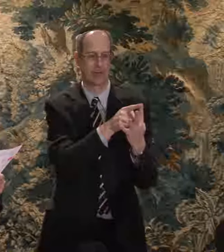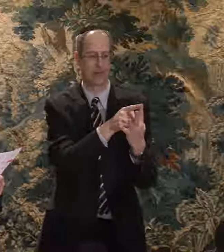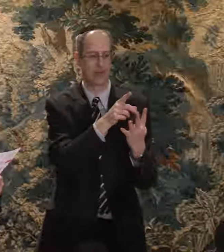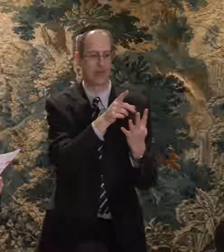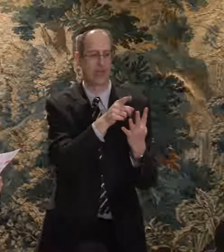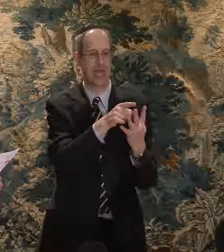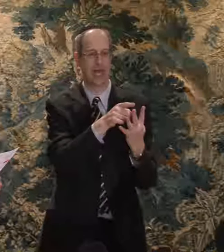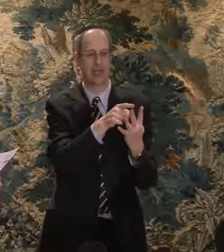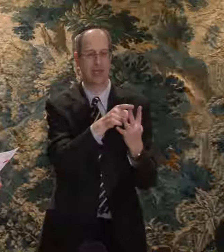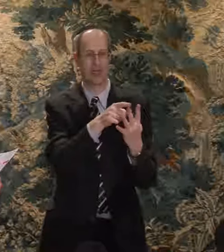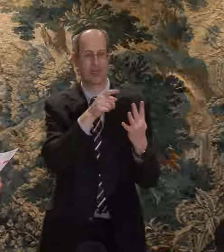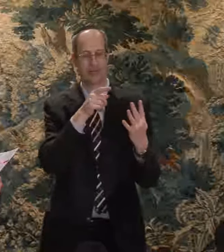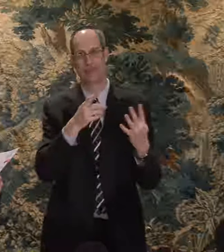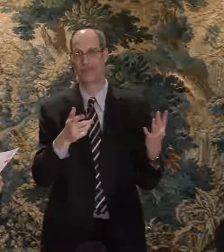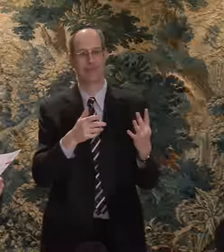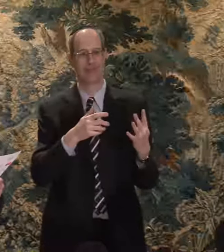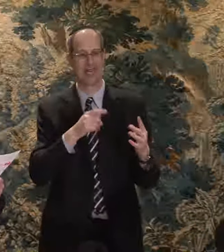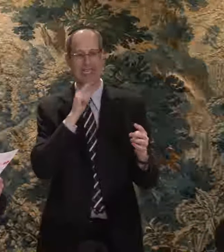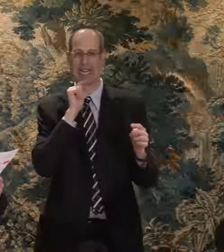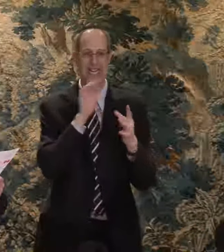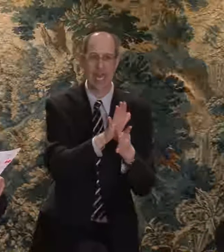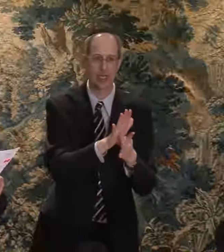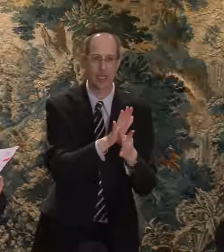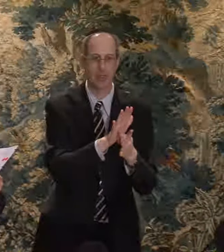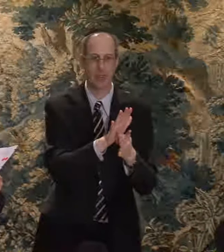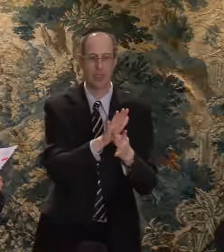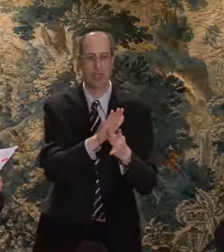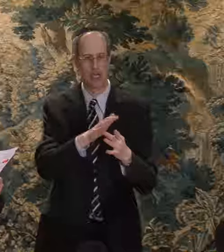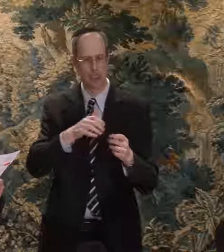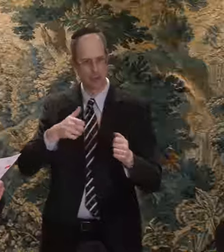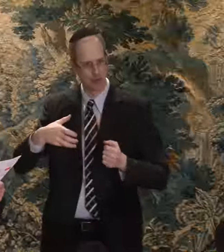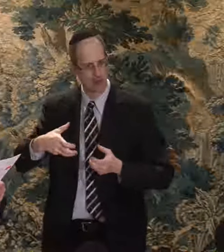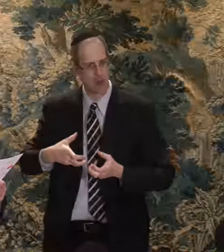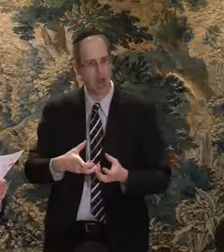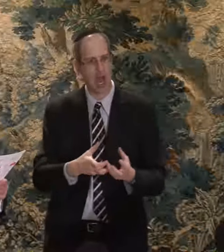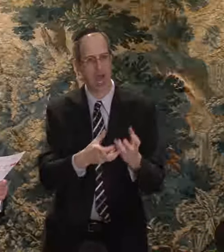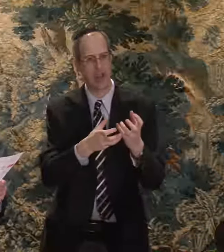dedication you have to have Drive and determine